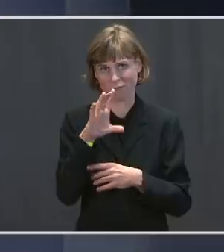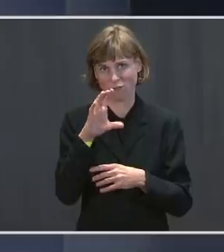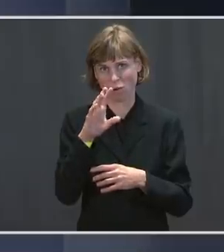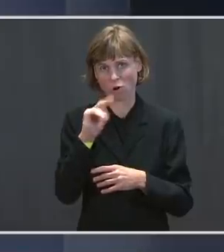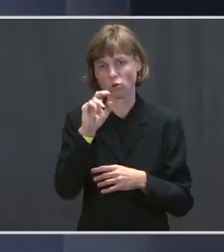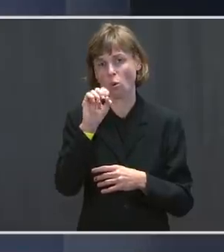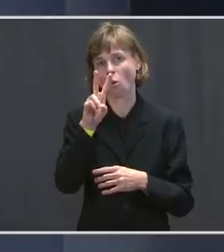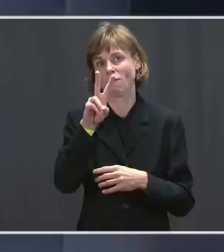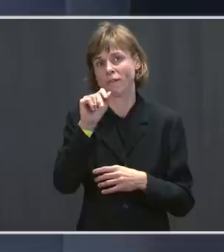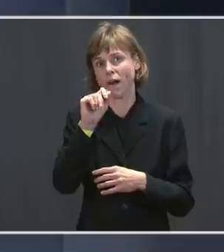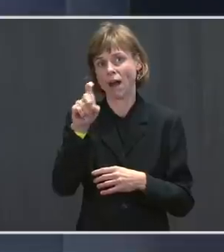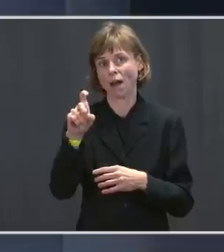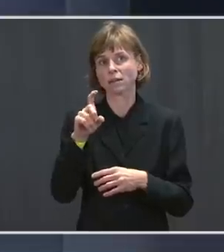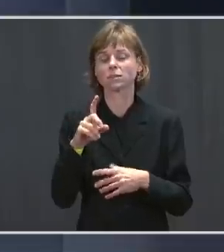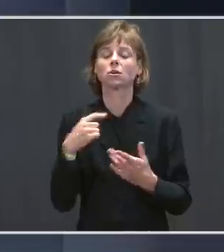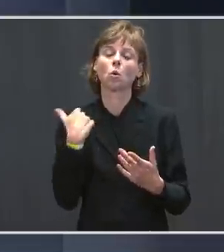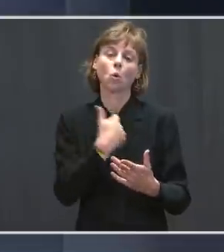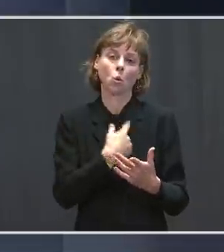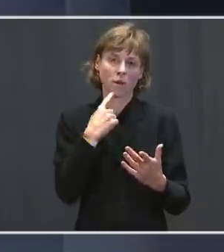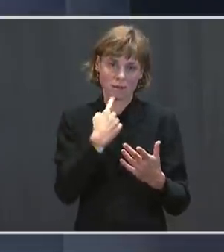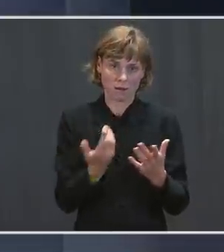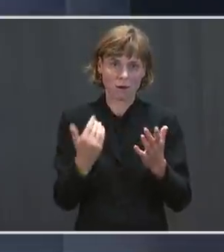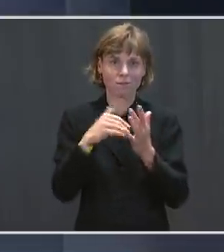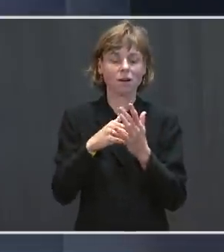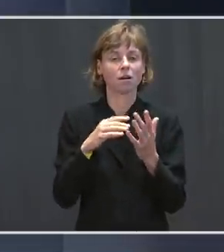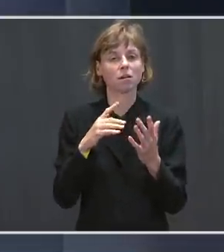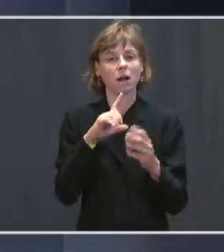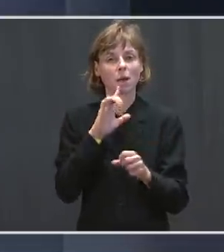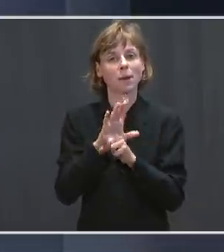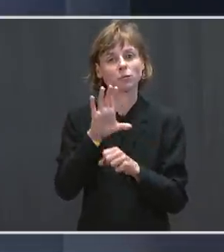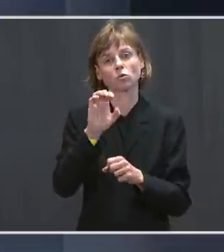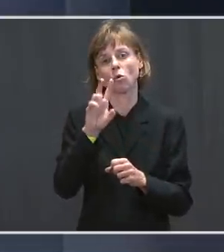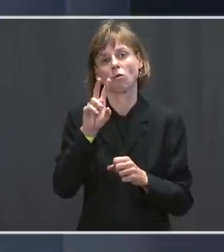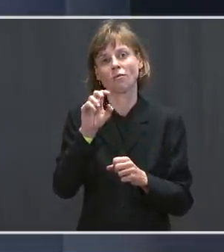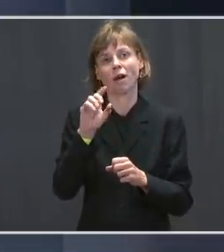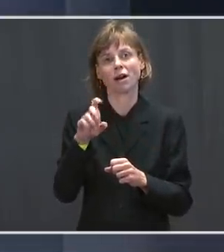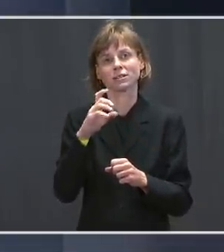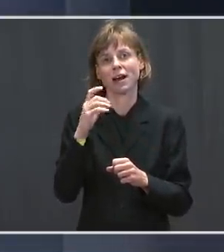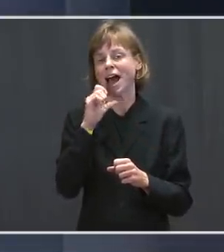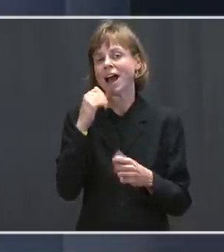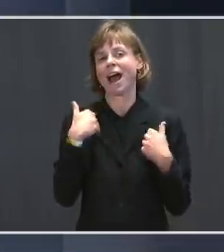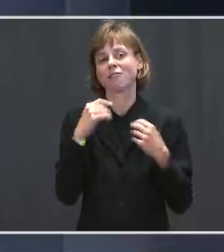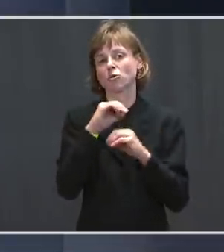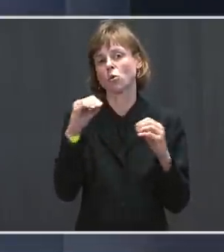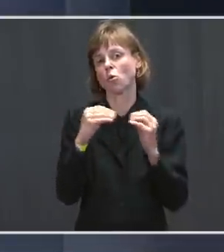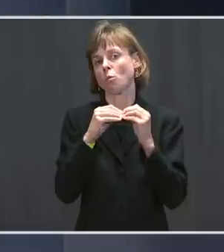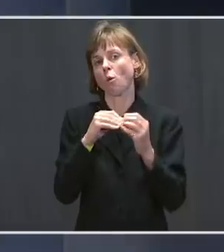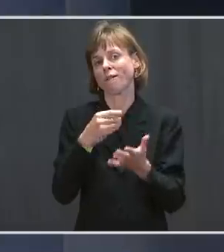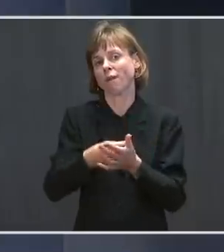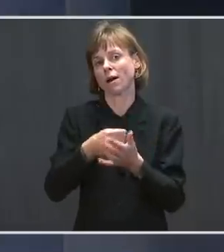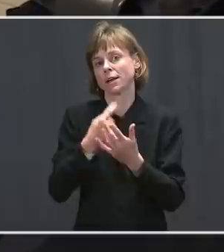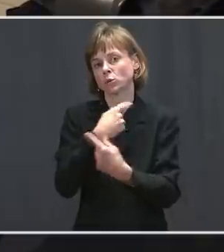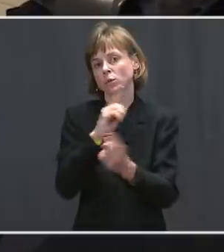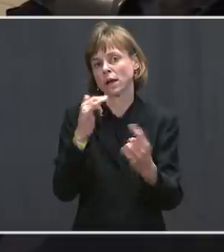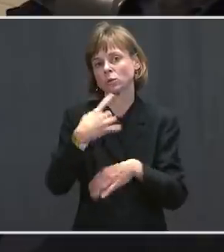Ms. Psaki: We have reiterated our commitment to COVAX. I don't have any additional funding, though, to announce today. The Press: Okay. So, can you also just comment